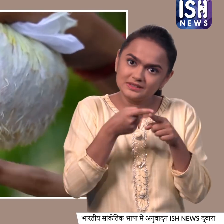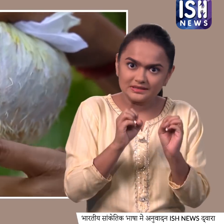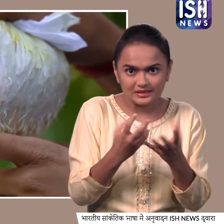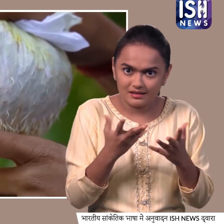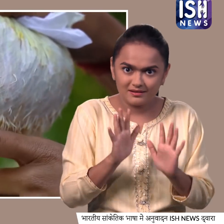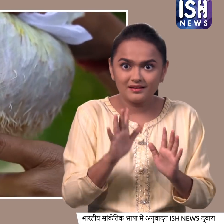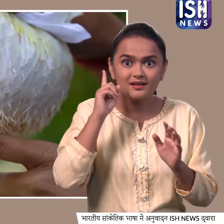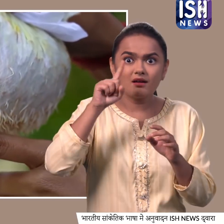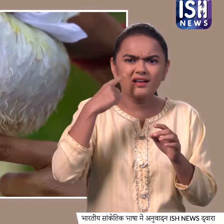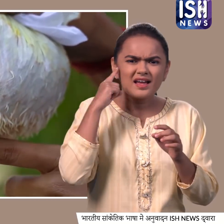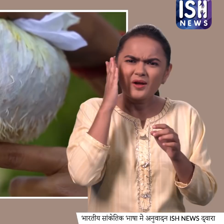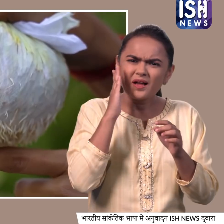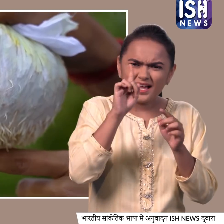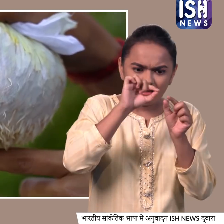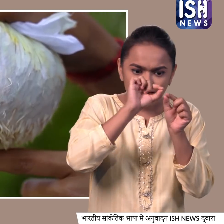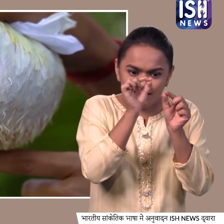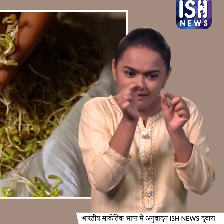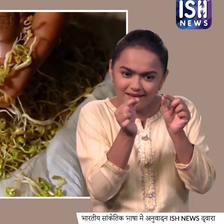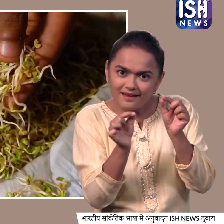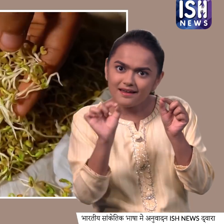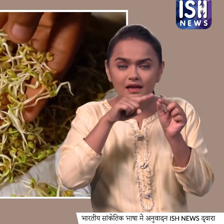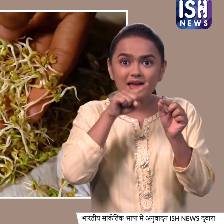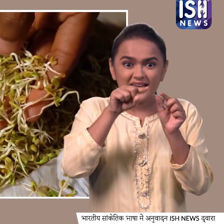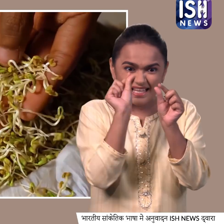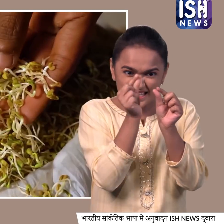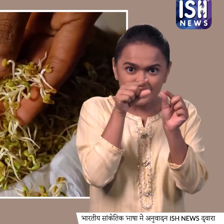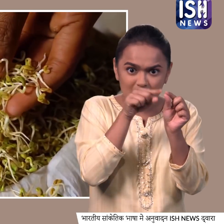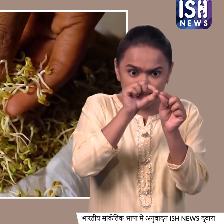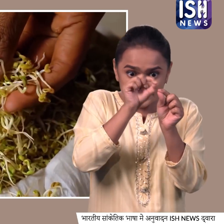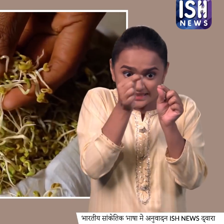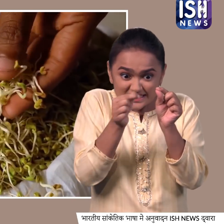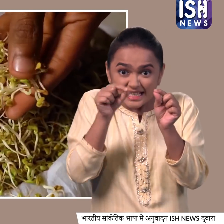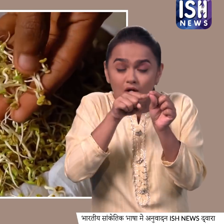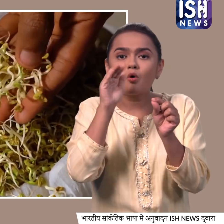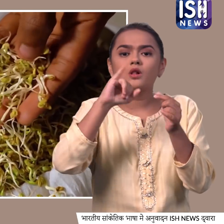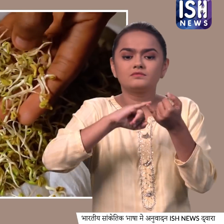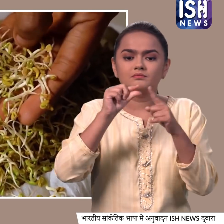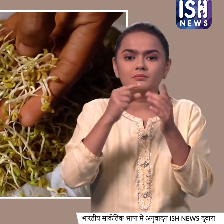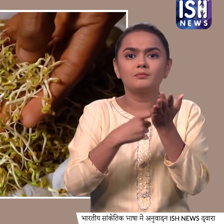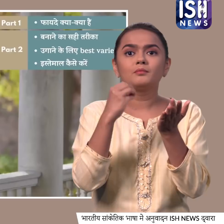a tail starts emerging from it this seed along with the tail is called a sprout